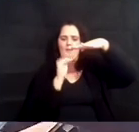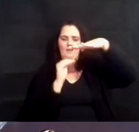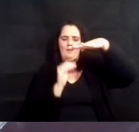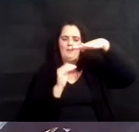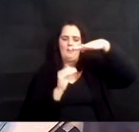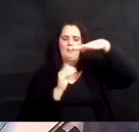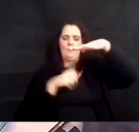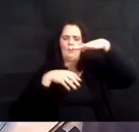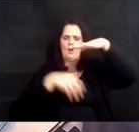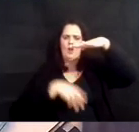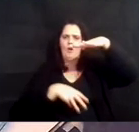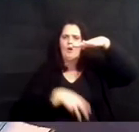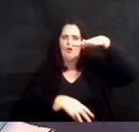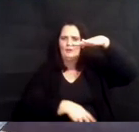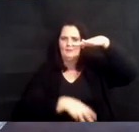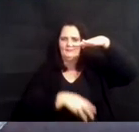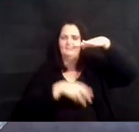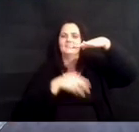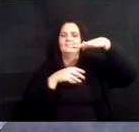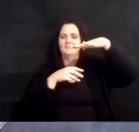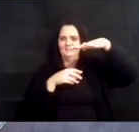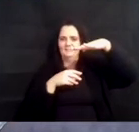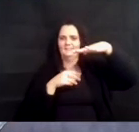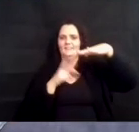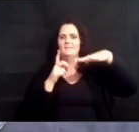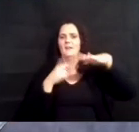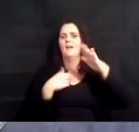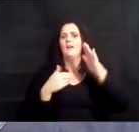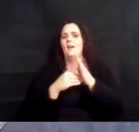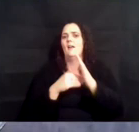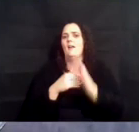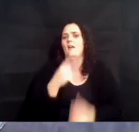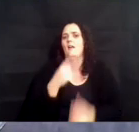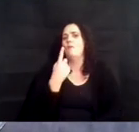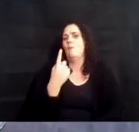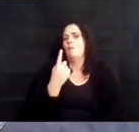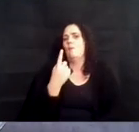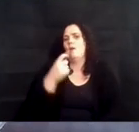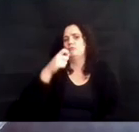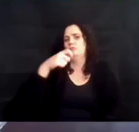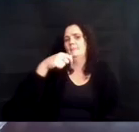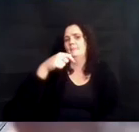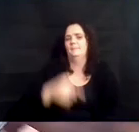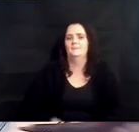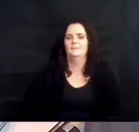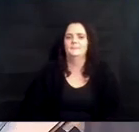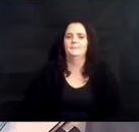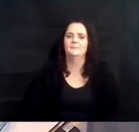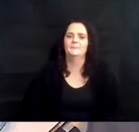I'm also, I'm gonna be clever though and I'm just gonna add one little drop that comes out at the end. Alright, and then take another frame.